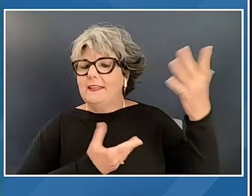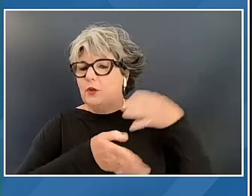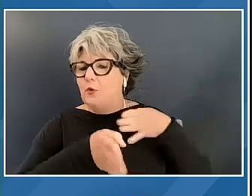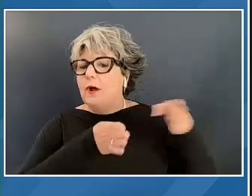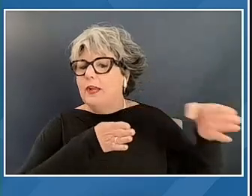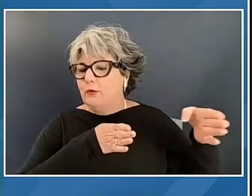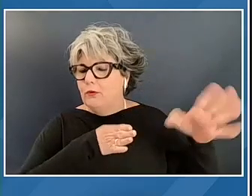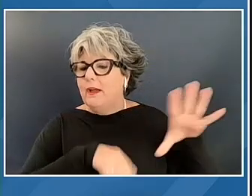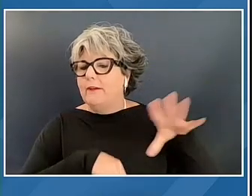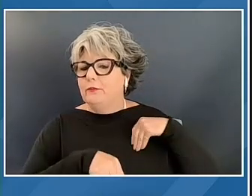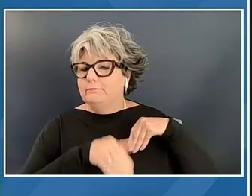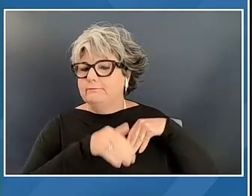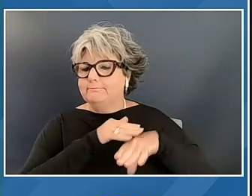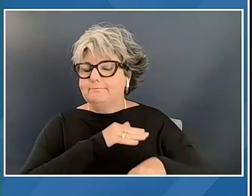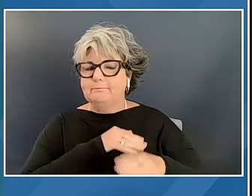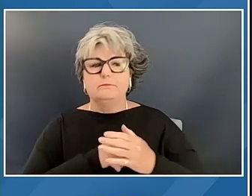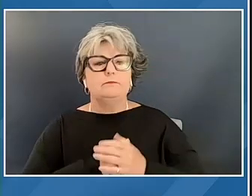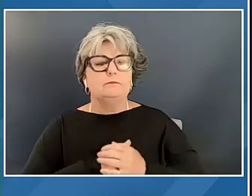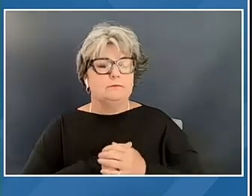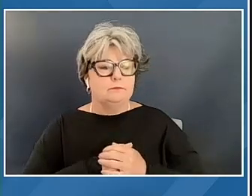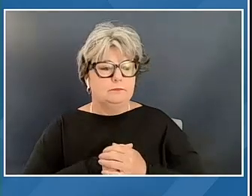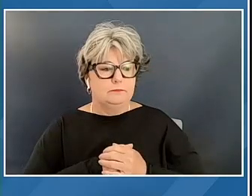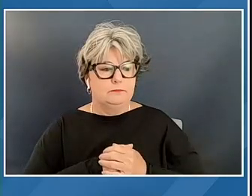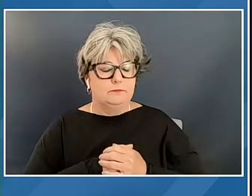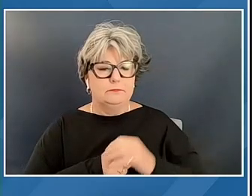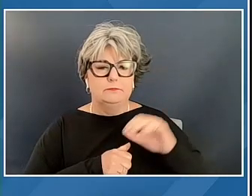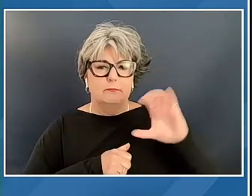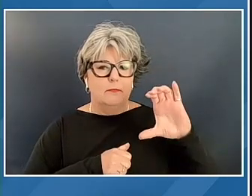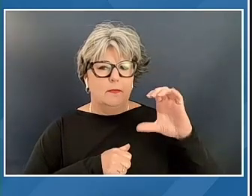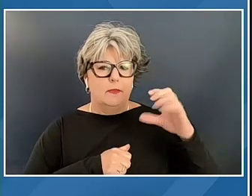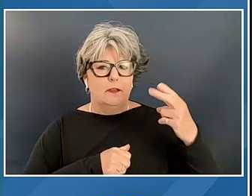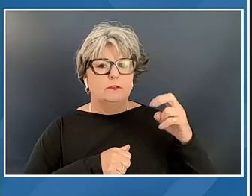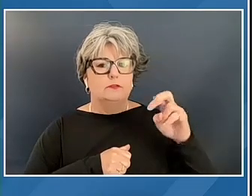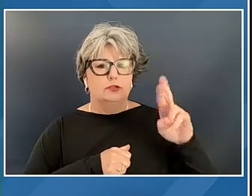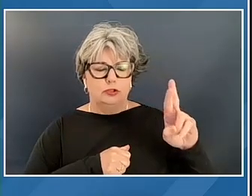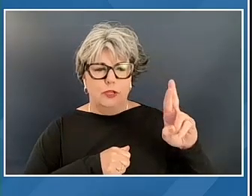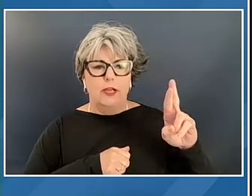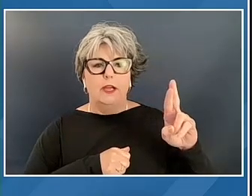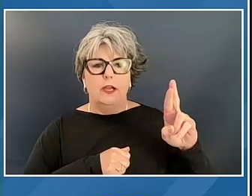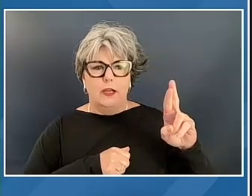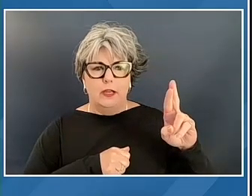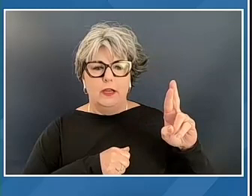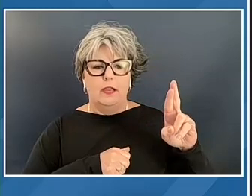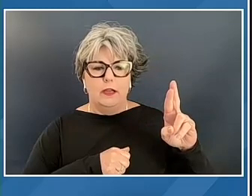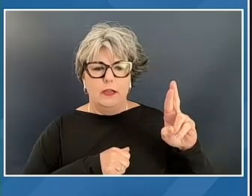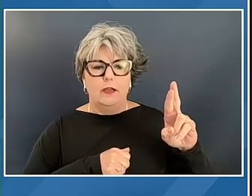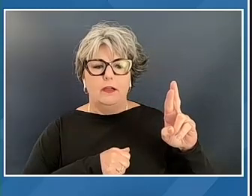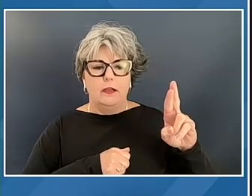Alright, so Sher is back. So, we can make that switch.